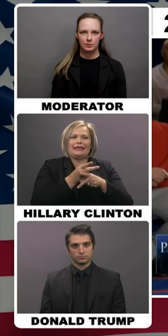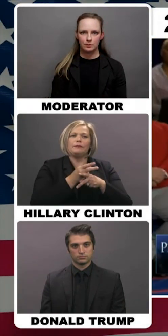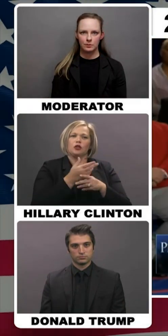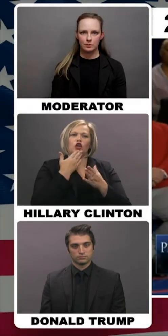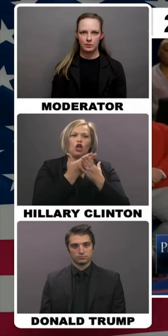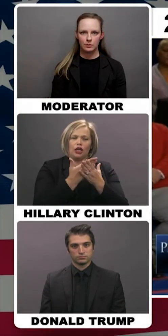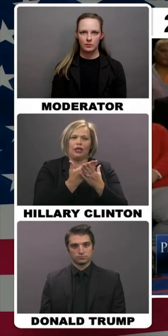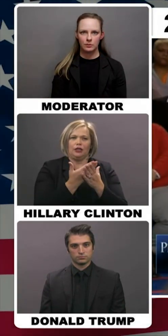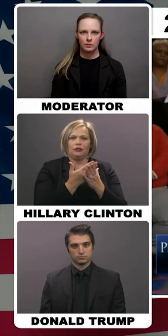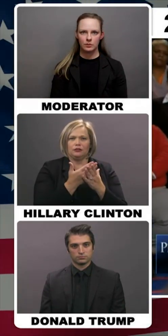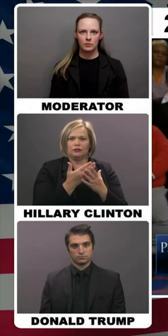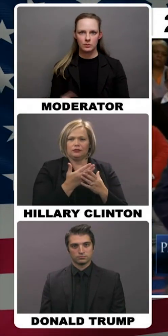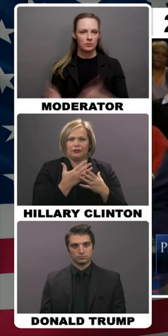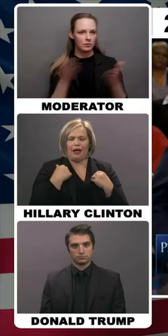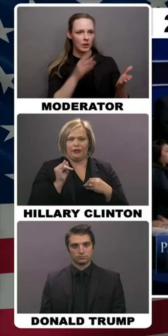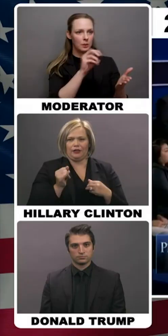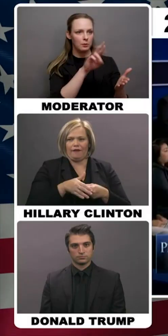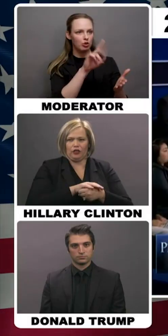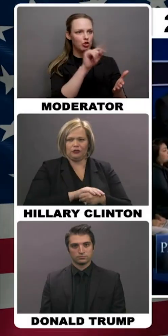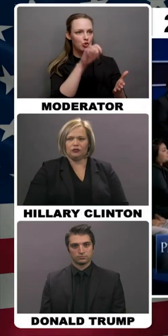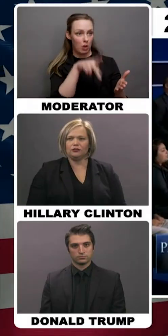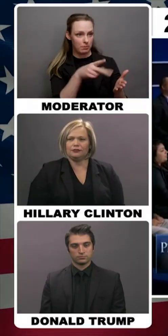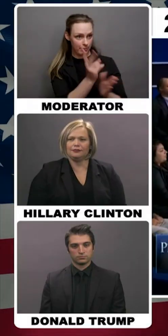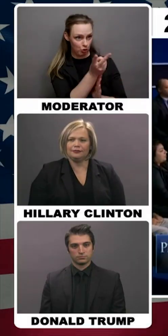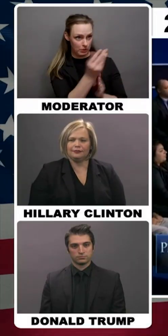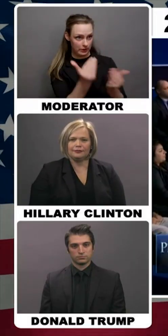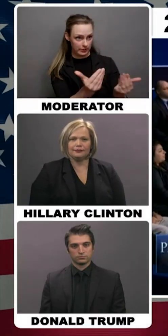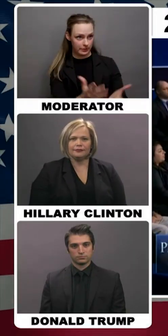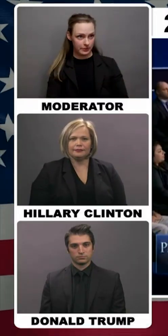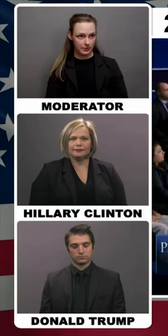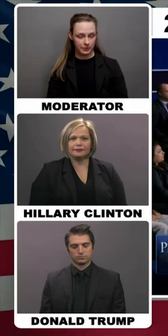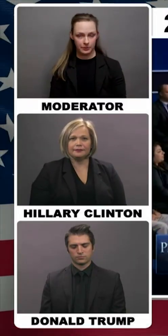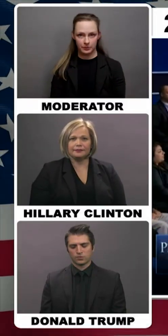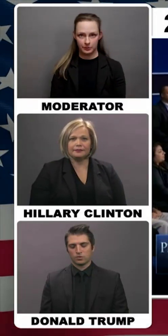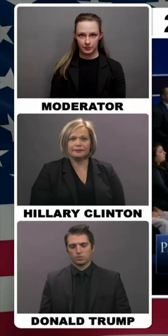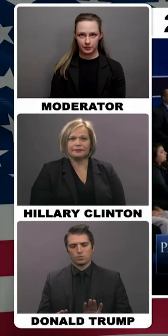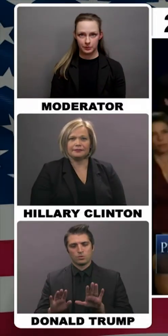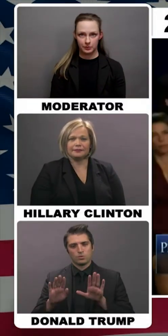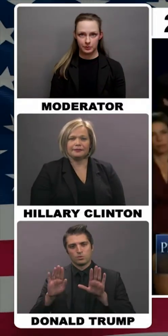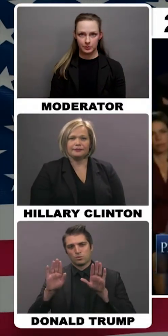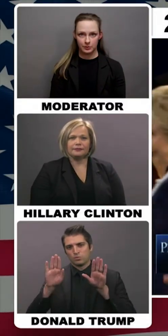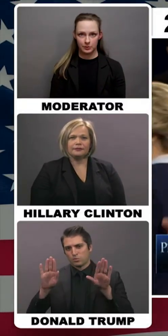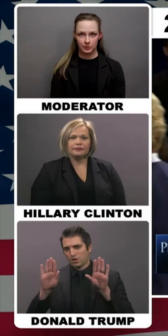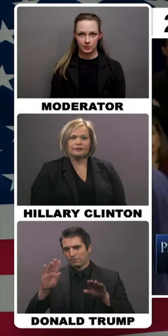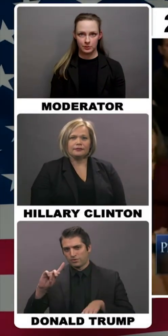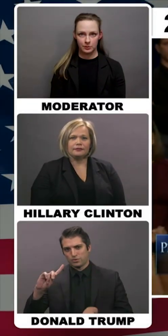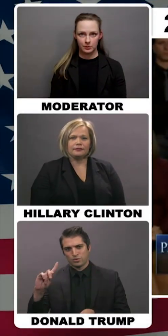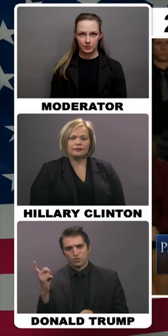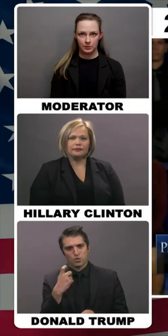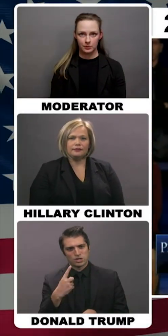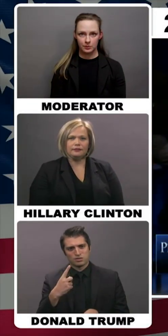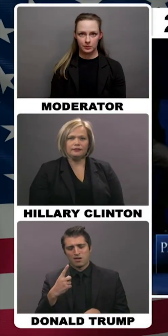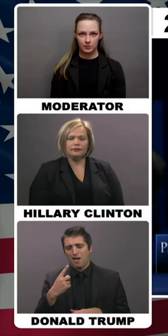Mr. Trump, you have two minutes. It is such a great question, and it's maybe the question I get almost more than anything